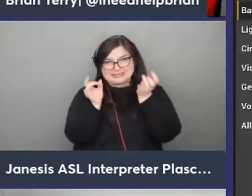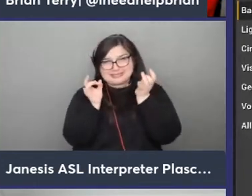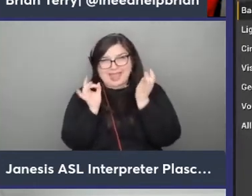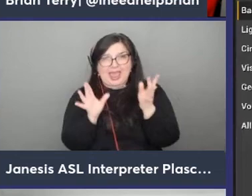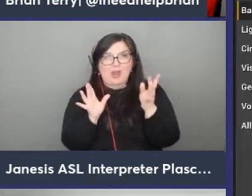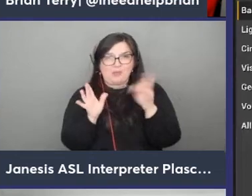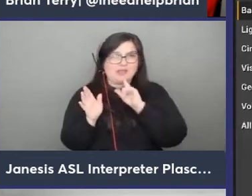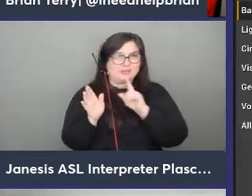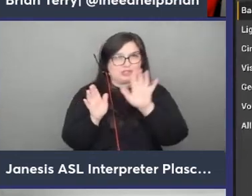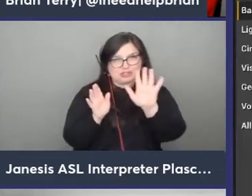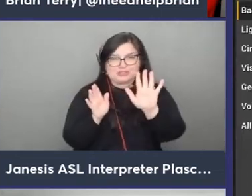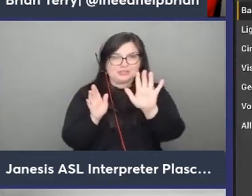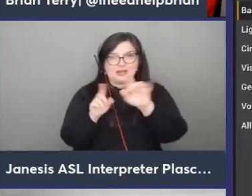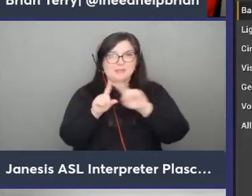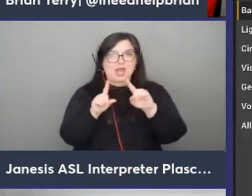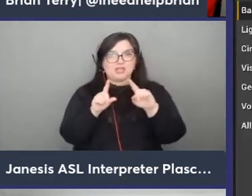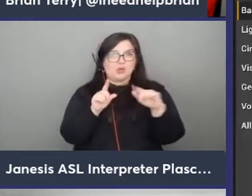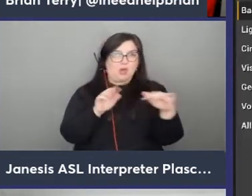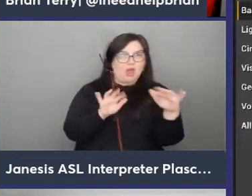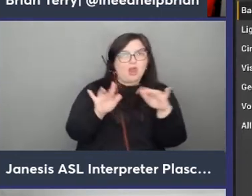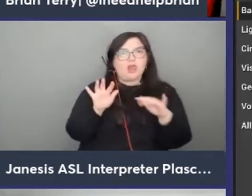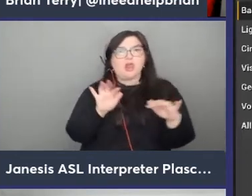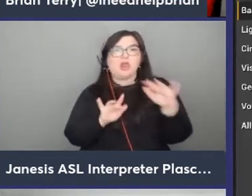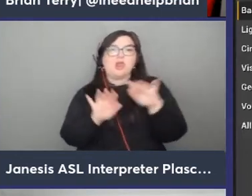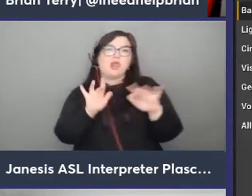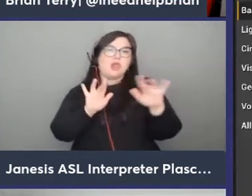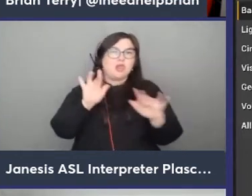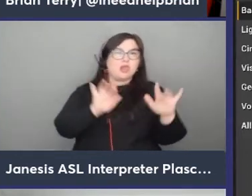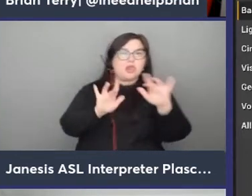But as you play around, you kind of get the idea of that.